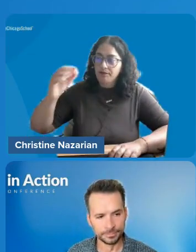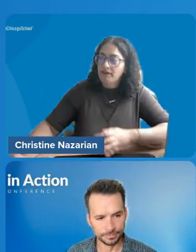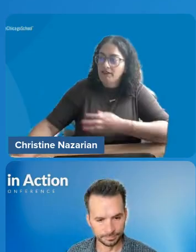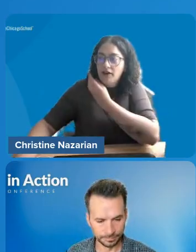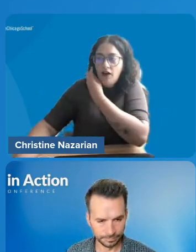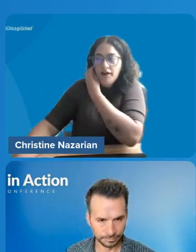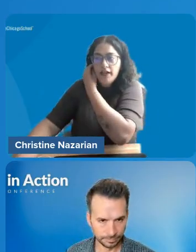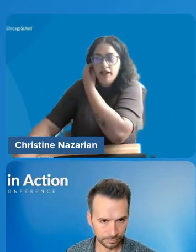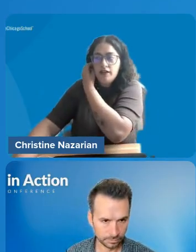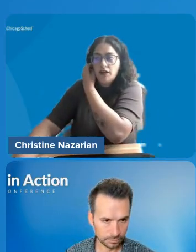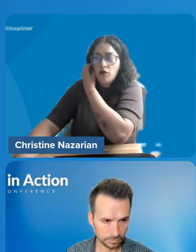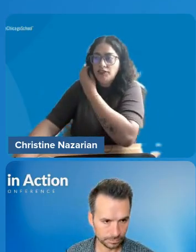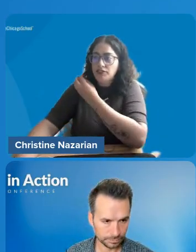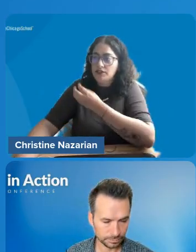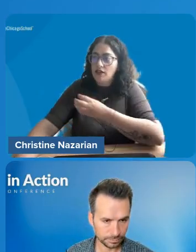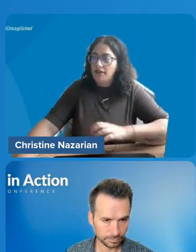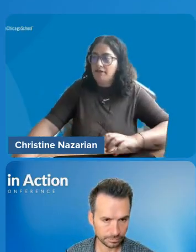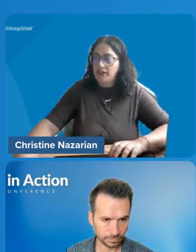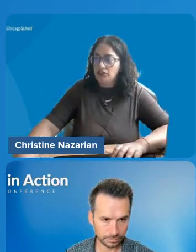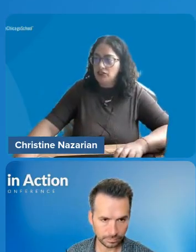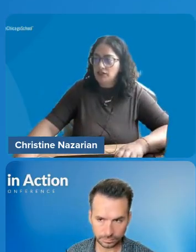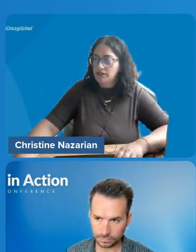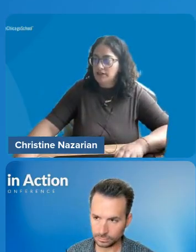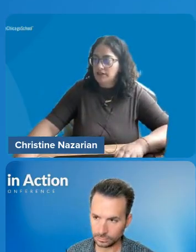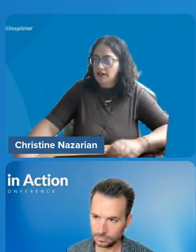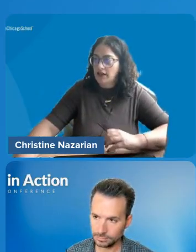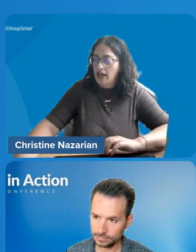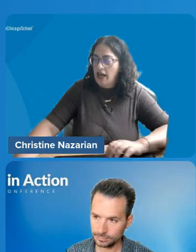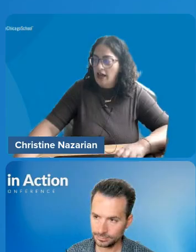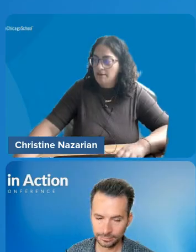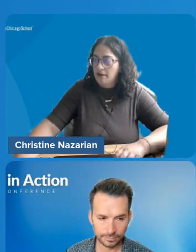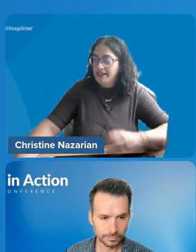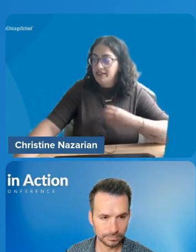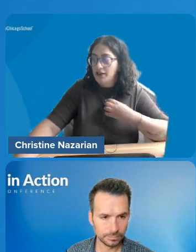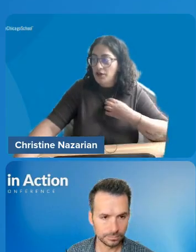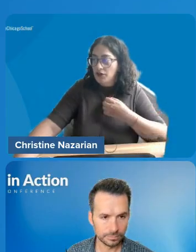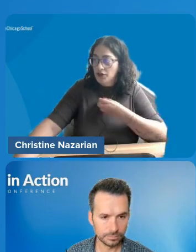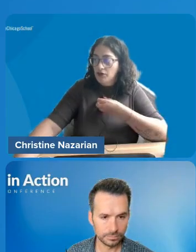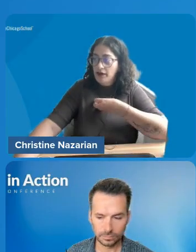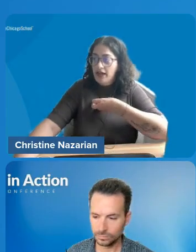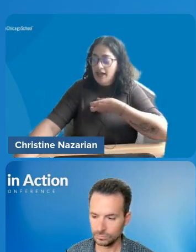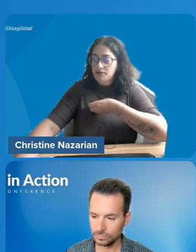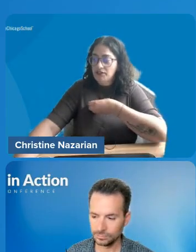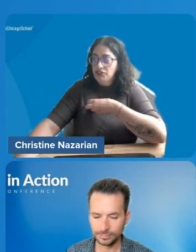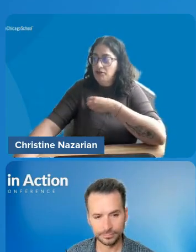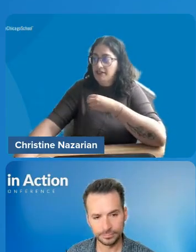If there aren't any questions on the features and the great aspect too is they